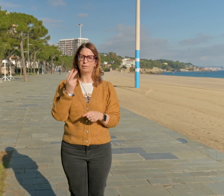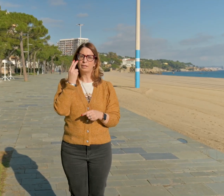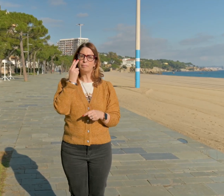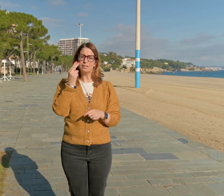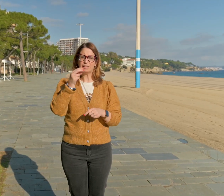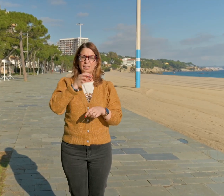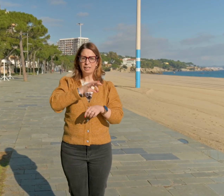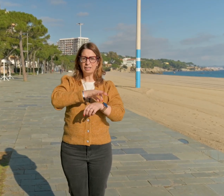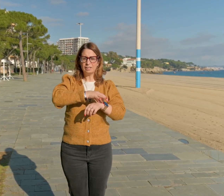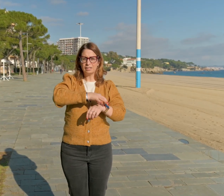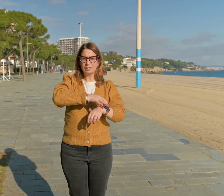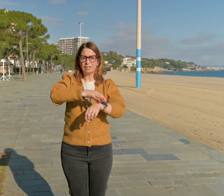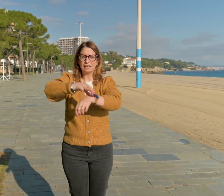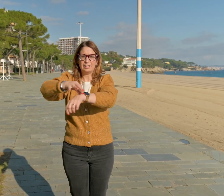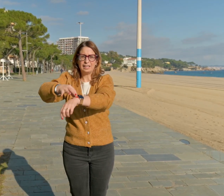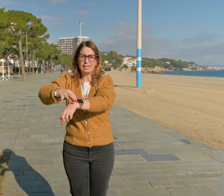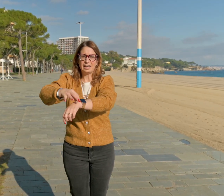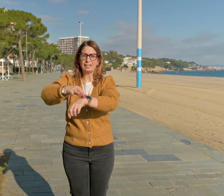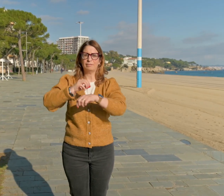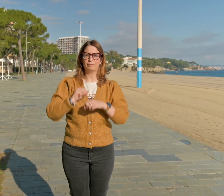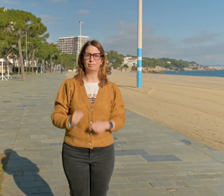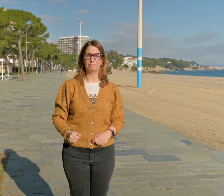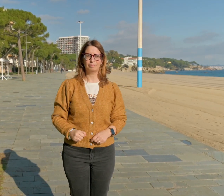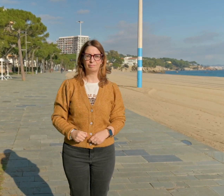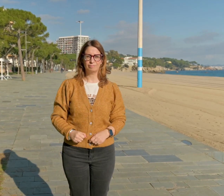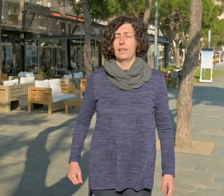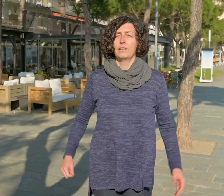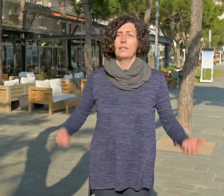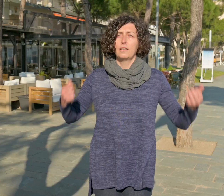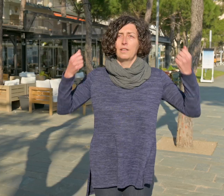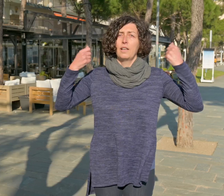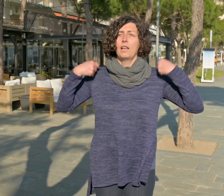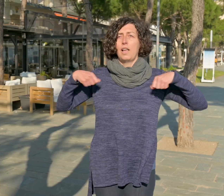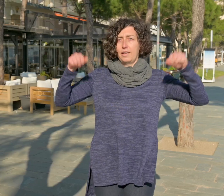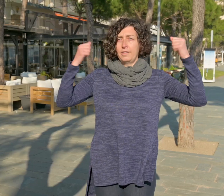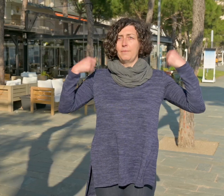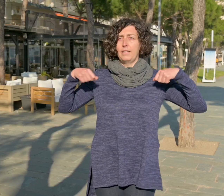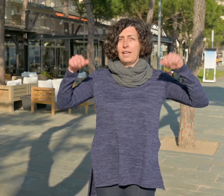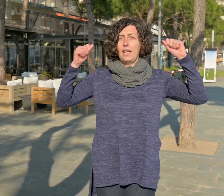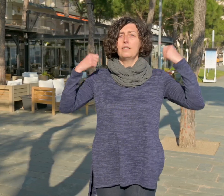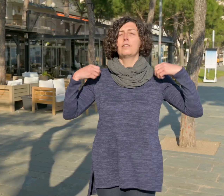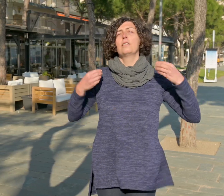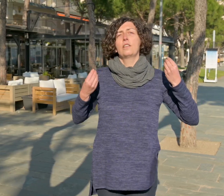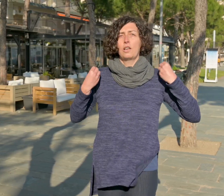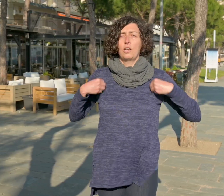guided tours. The whole range of activities on offer: